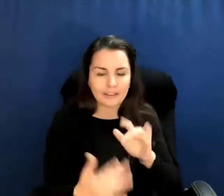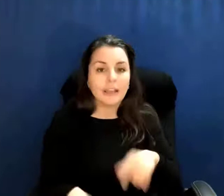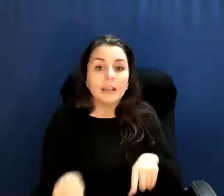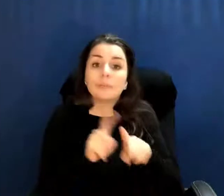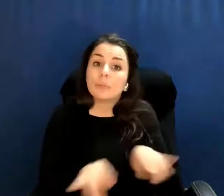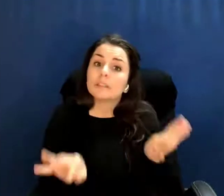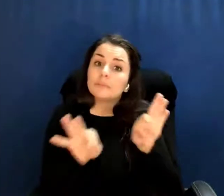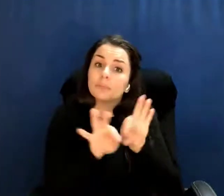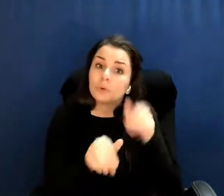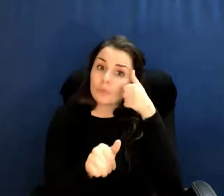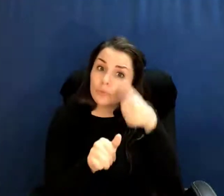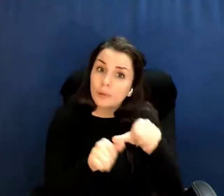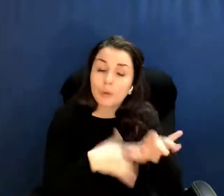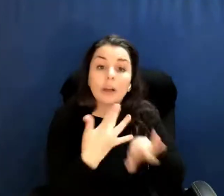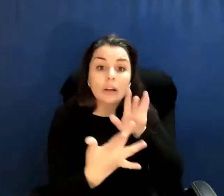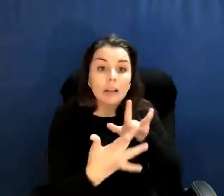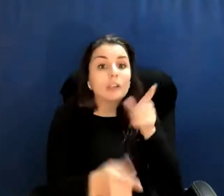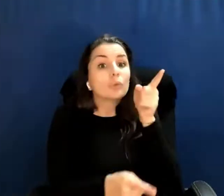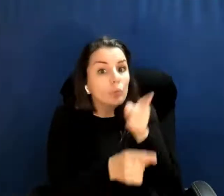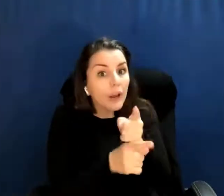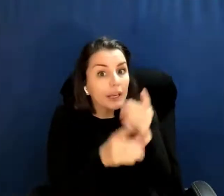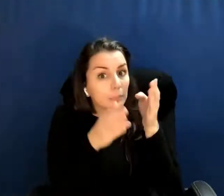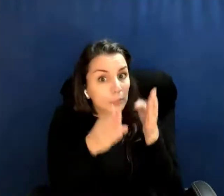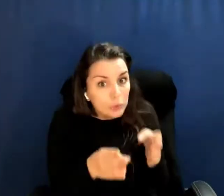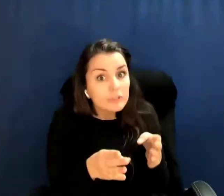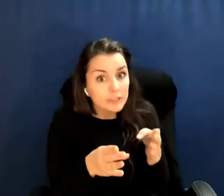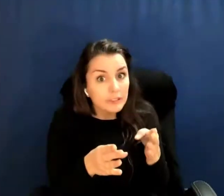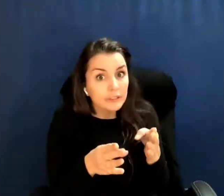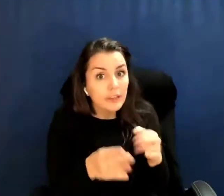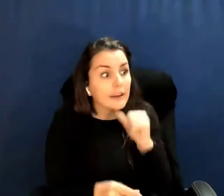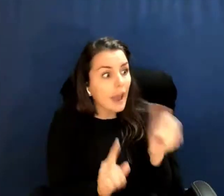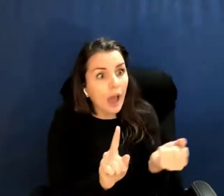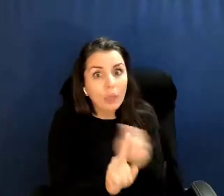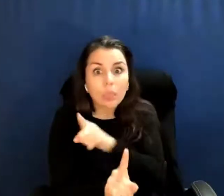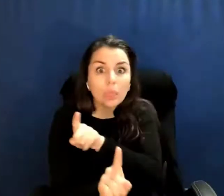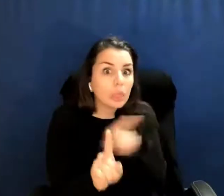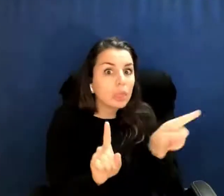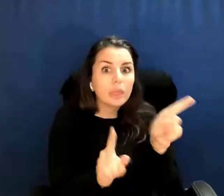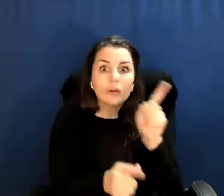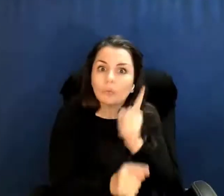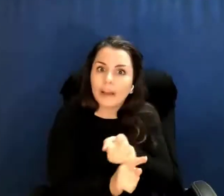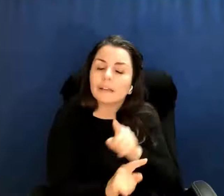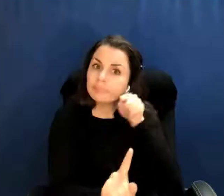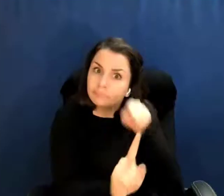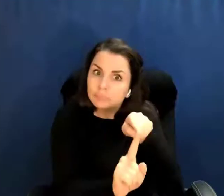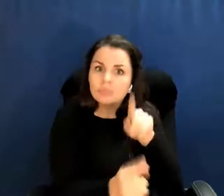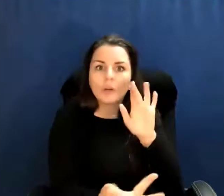that you're reaching out to the right people. Our program officials, like Dr. Chadwick here,